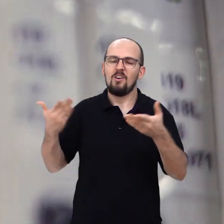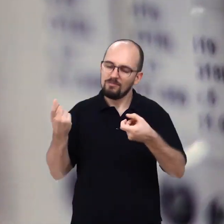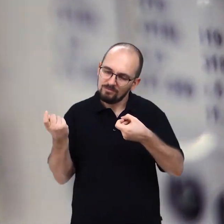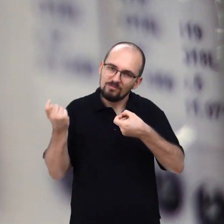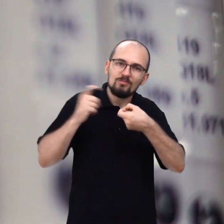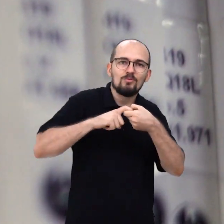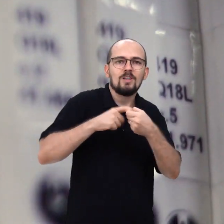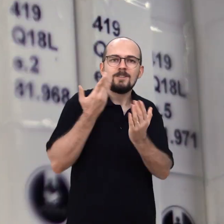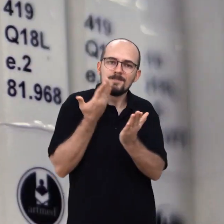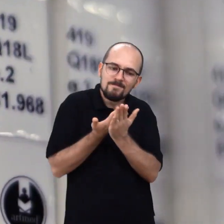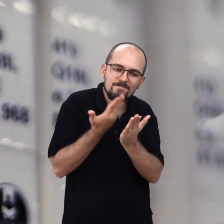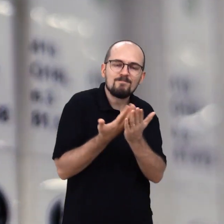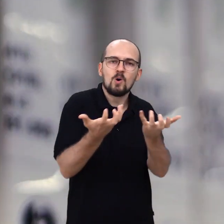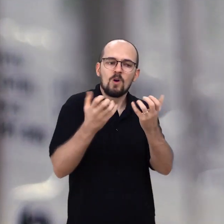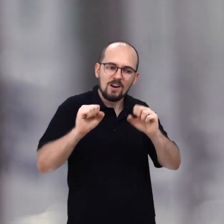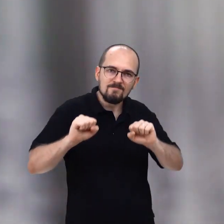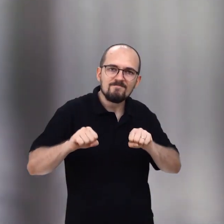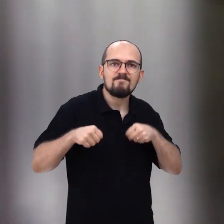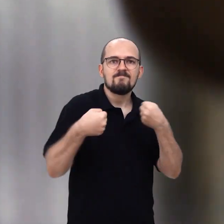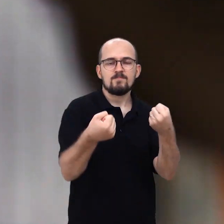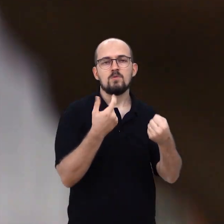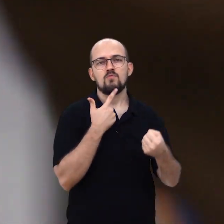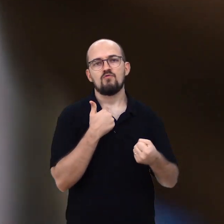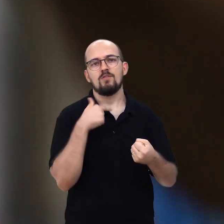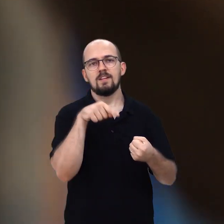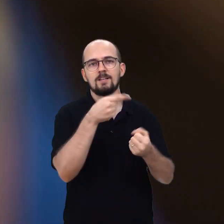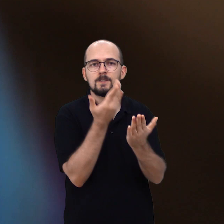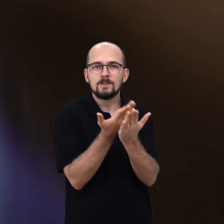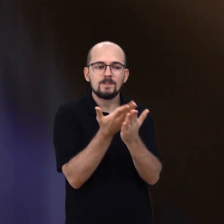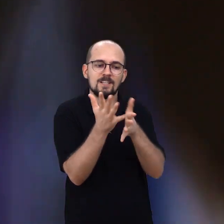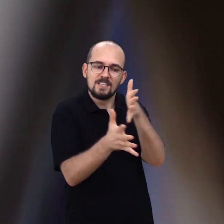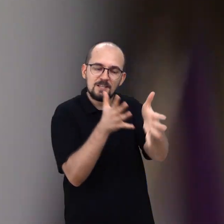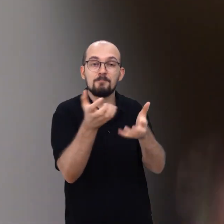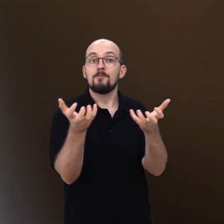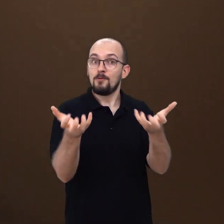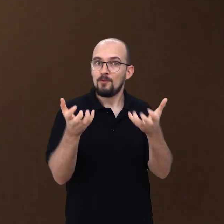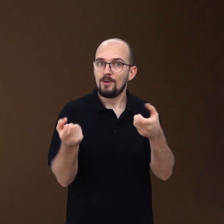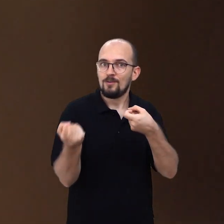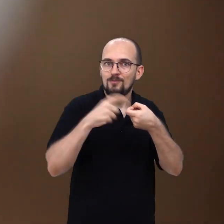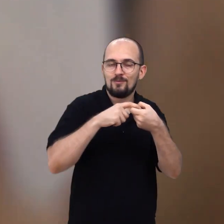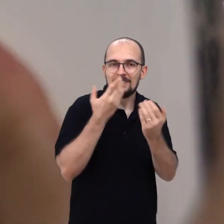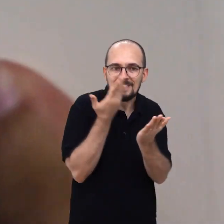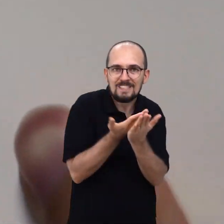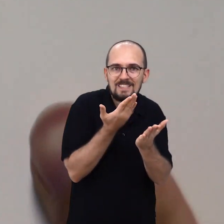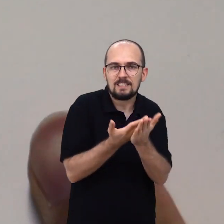I'll try to get into college, which is something that I aspire to and I think I'll learn Brazilian Sign Language too.